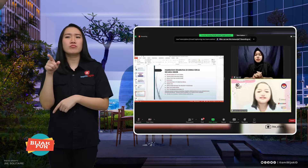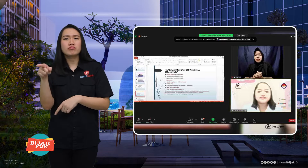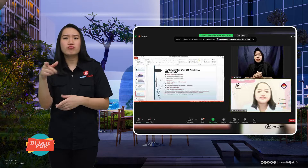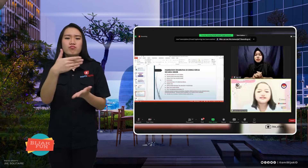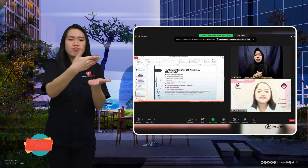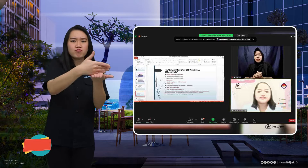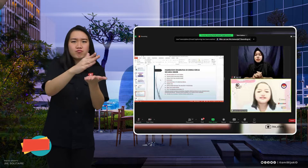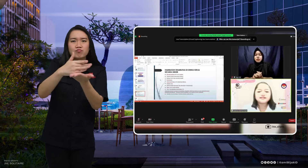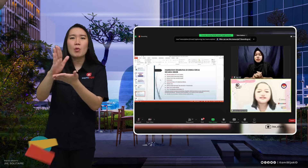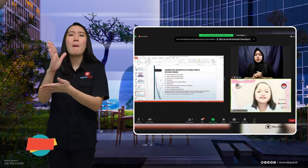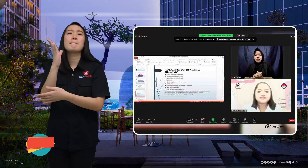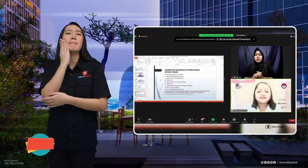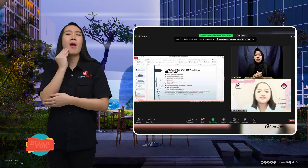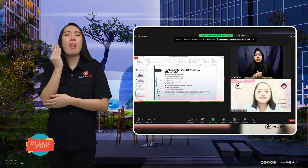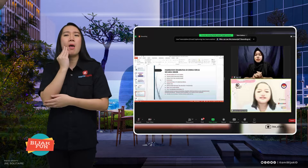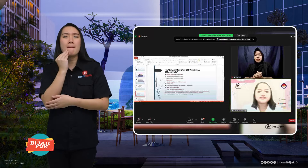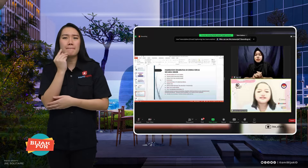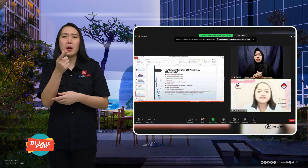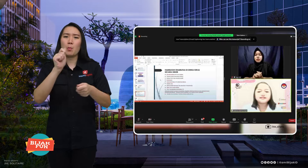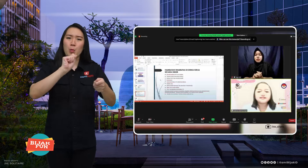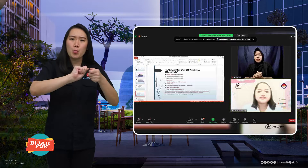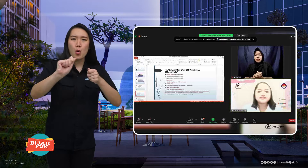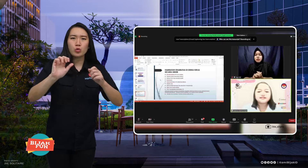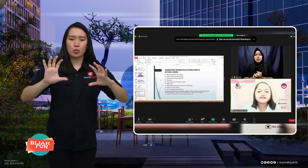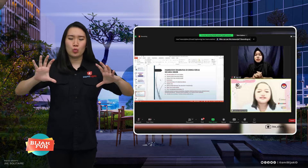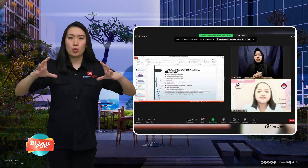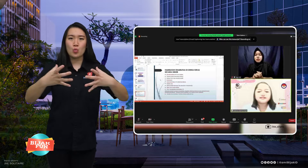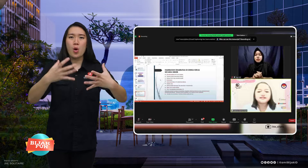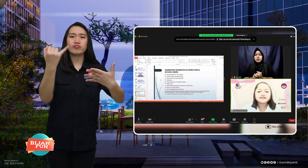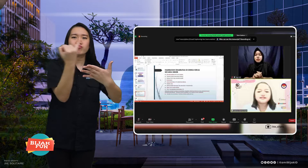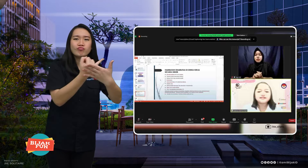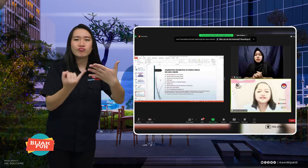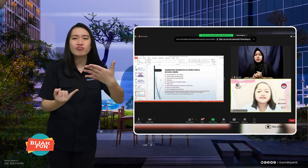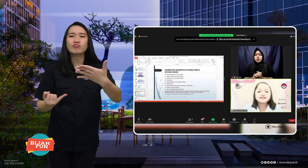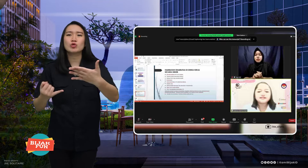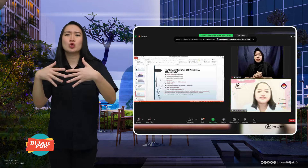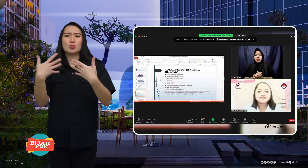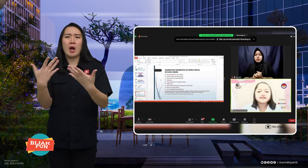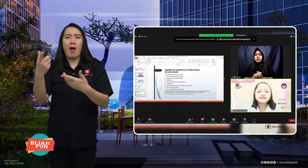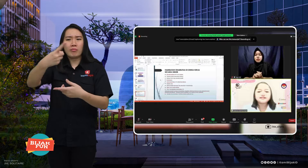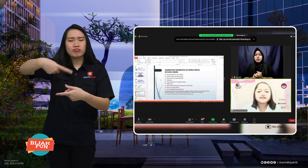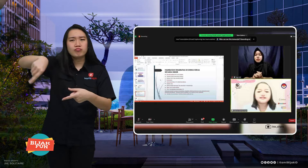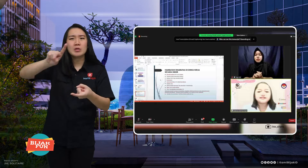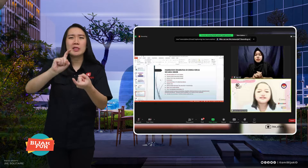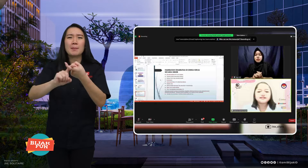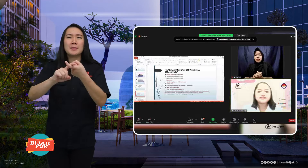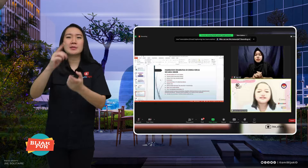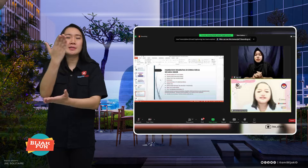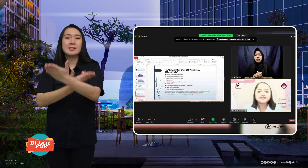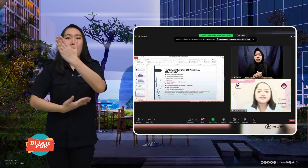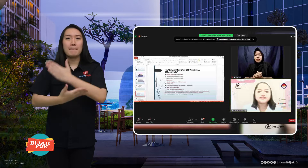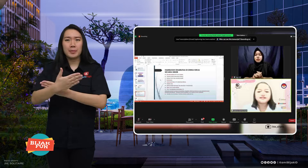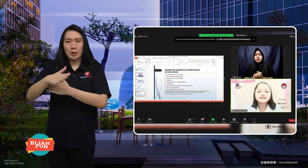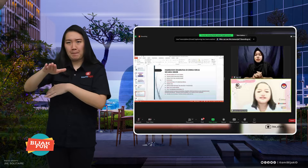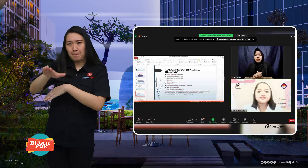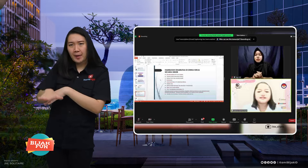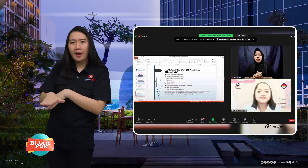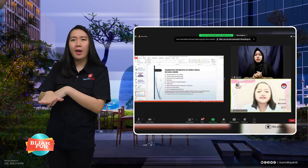share his experience in making art room for friends with mini disabilities